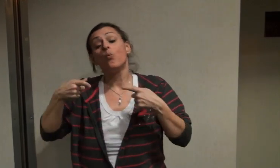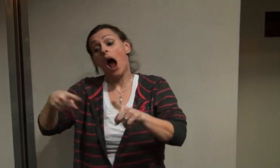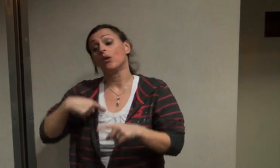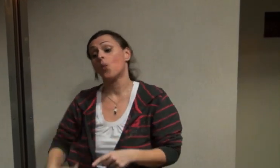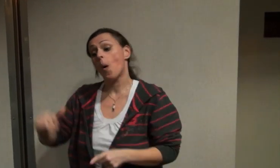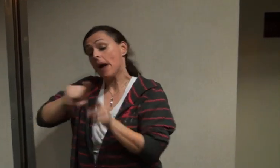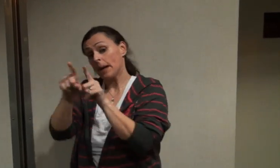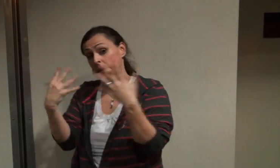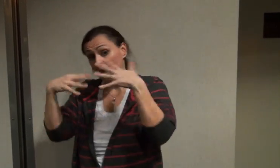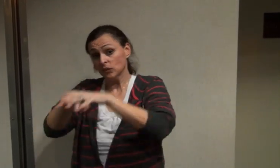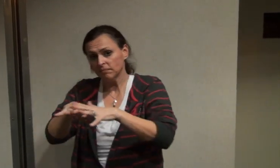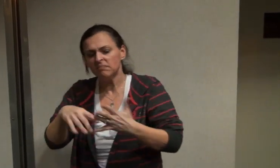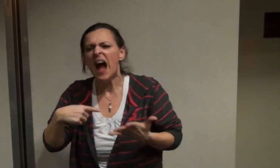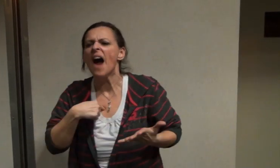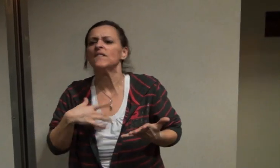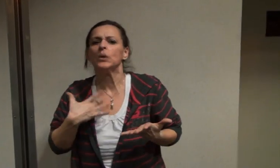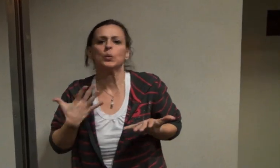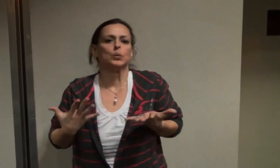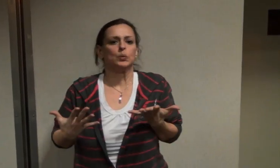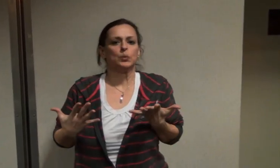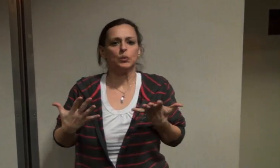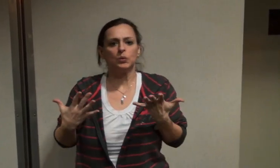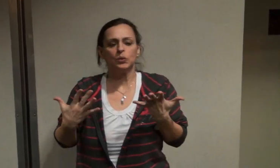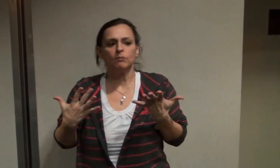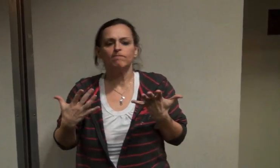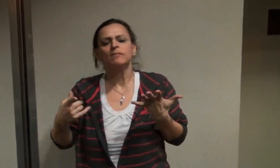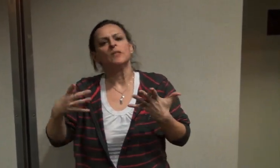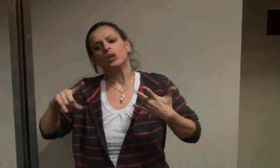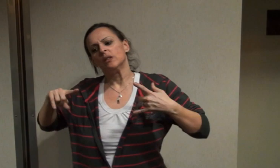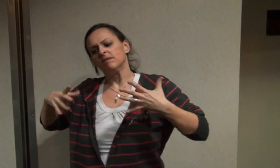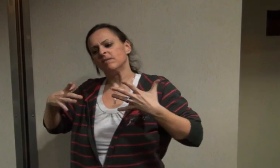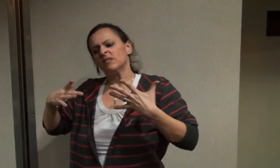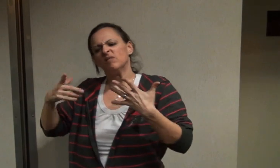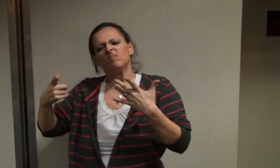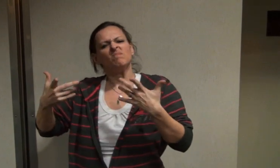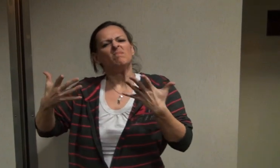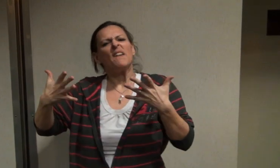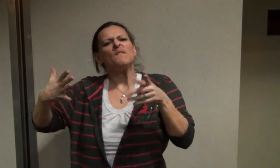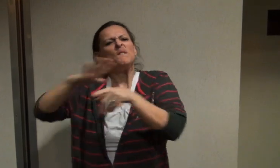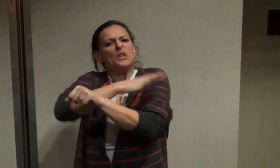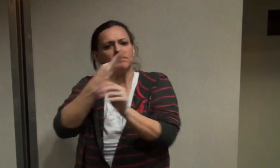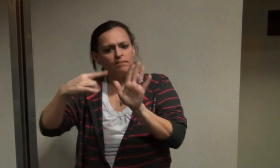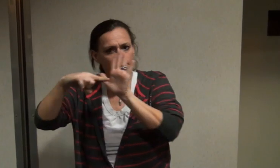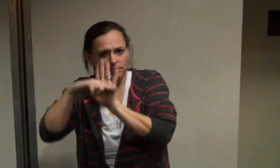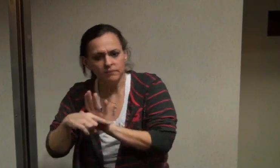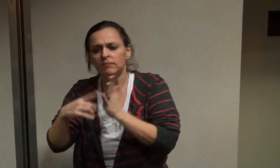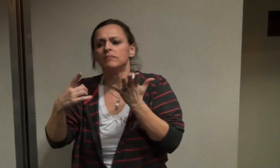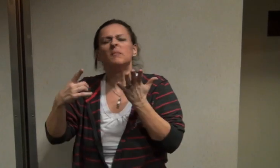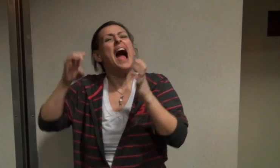While I was growing up in a mainstream school, my experiences were totally negative.